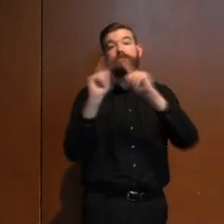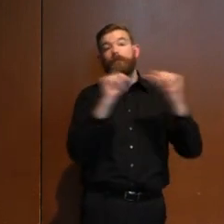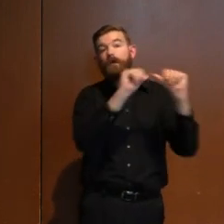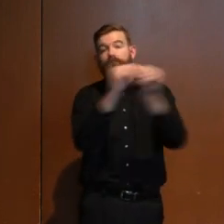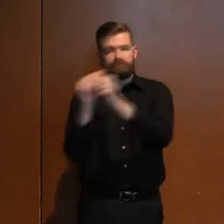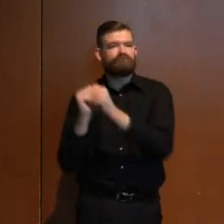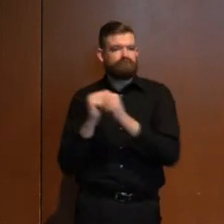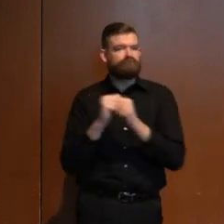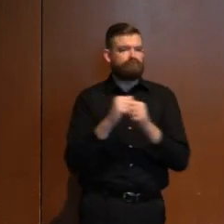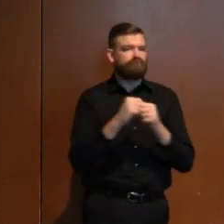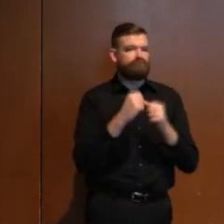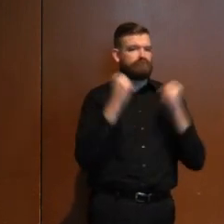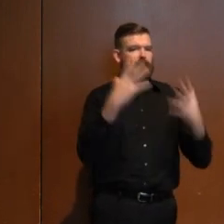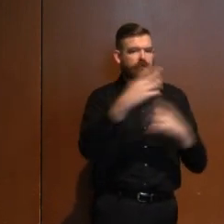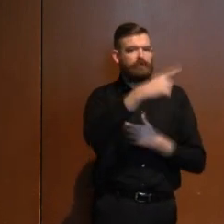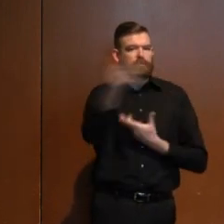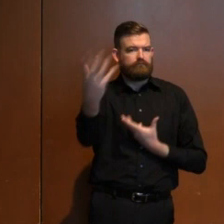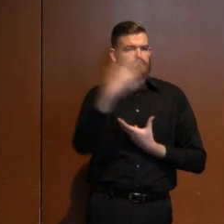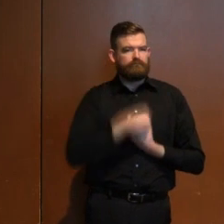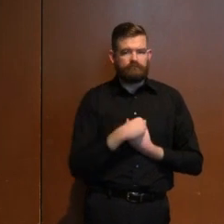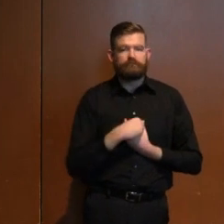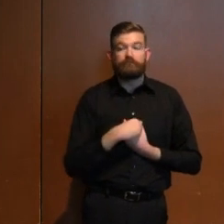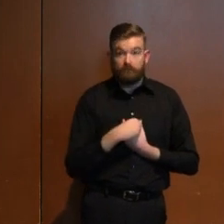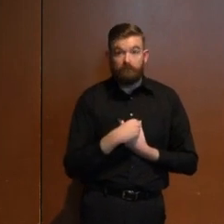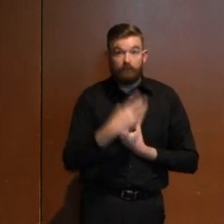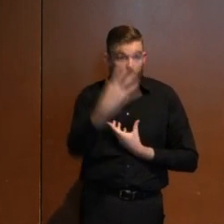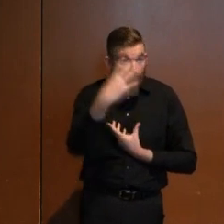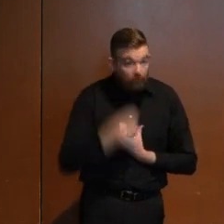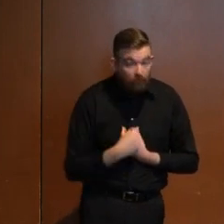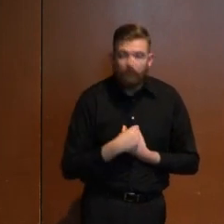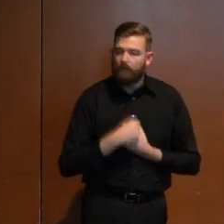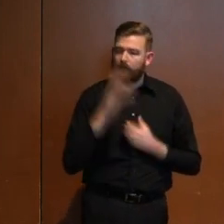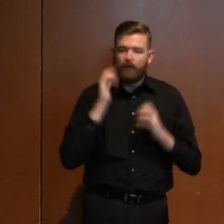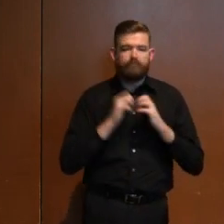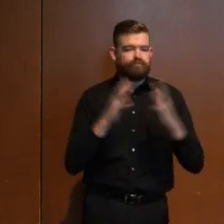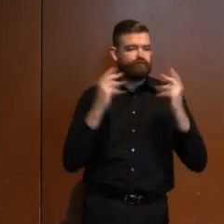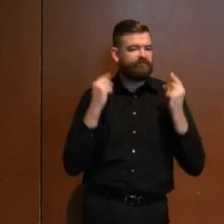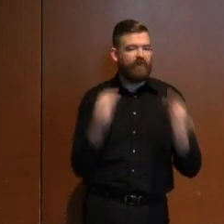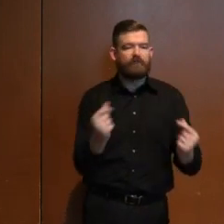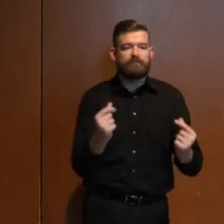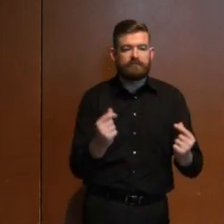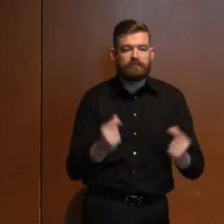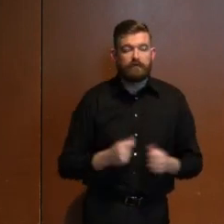AND FEMA IN ACTION BEFORE AND THERE'S ABSOLUTELY NO OBSTACLE THAT THEY ARE NOT ABLE TO OVERCOME.